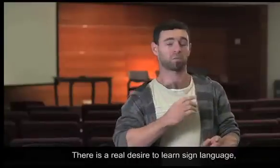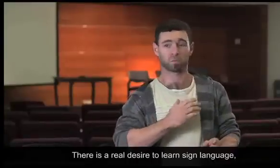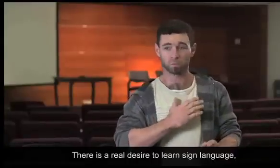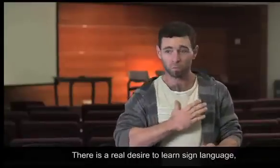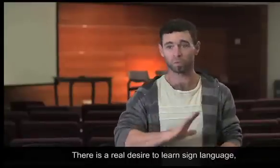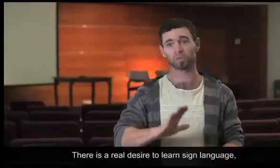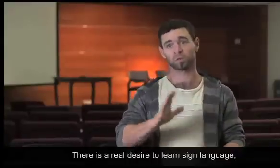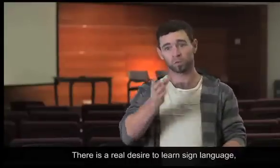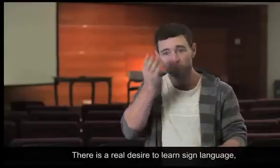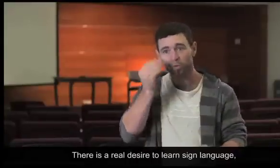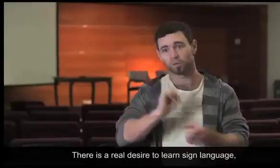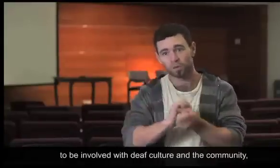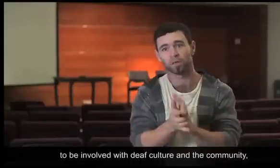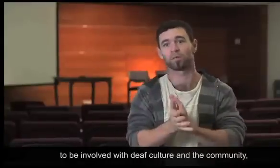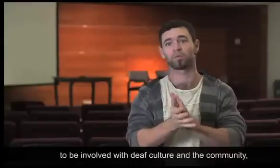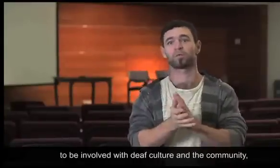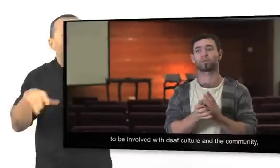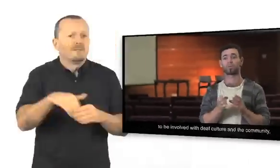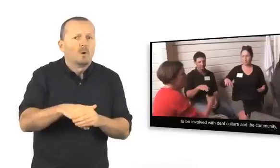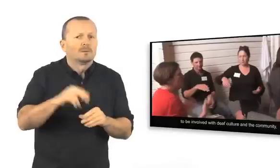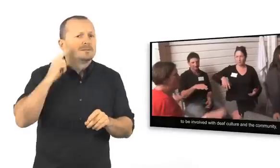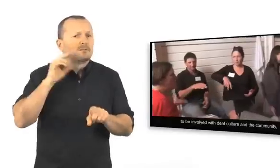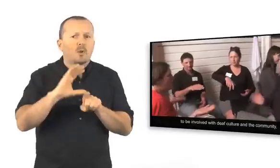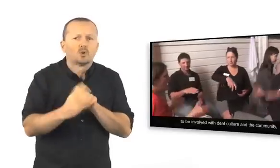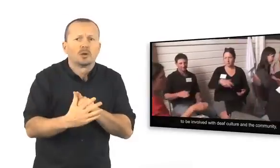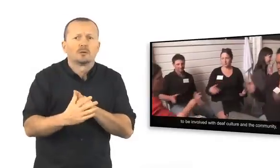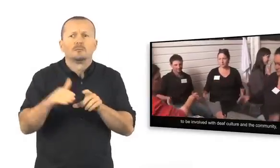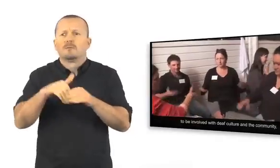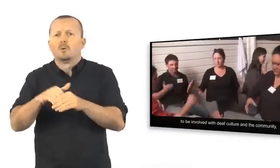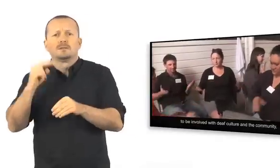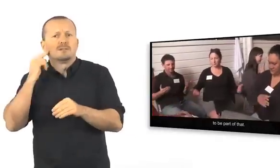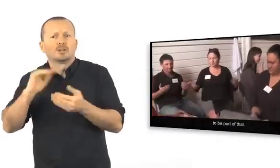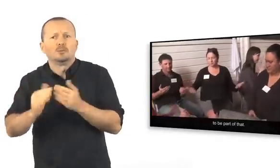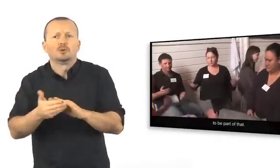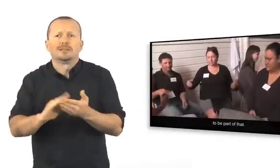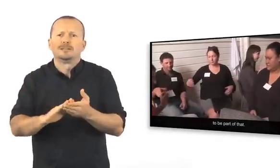There is a real desire to learn sign language, to be involved with Deaf culture and the community,